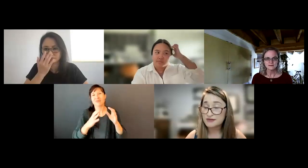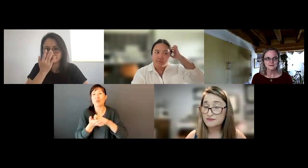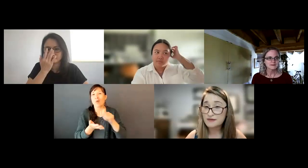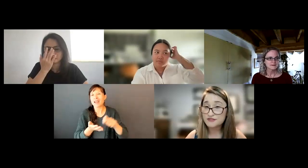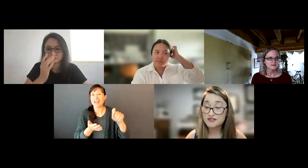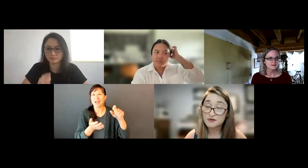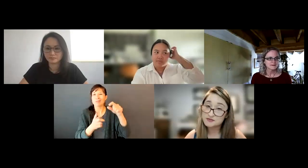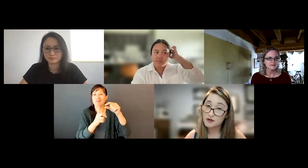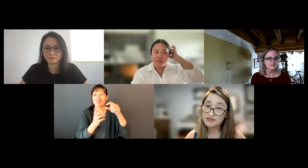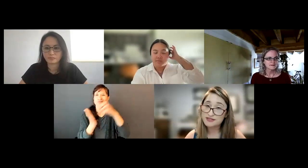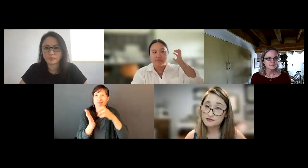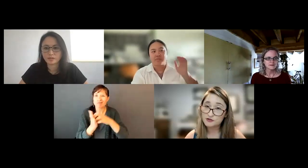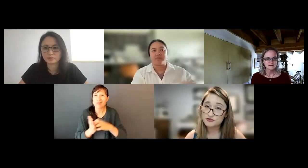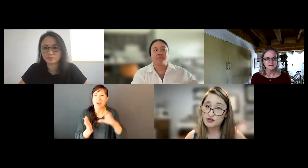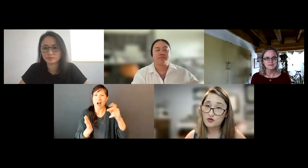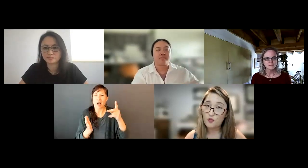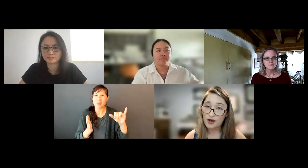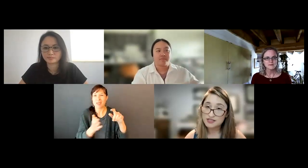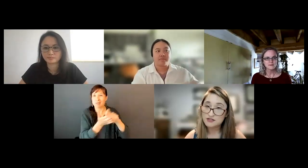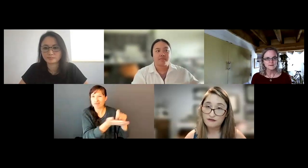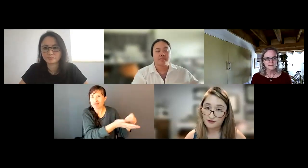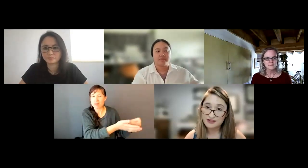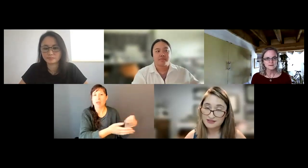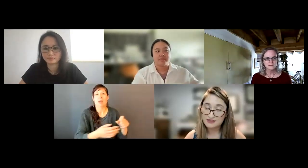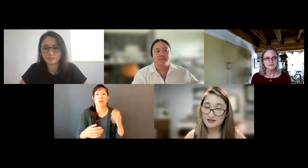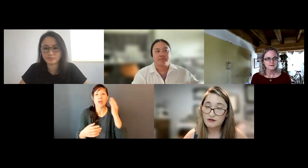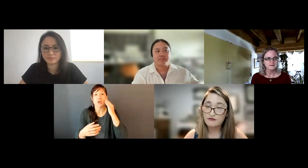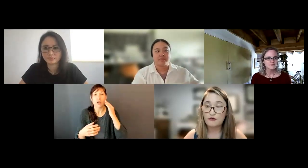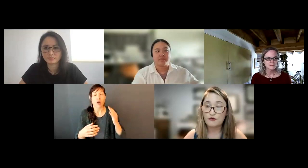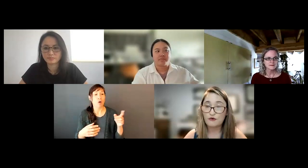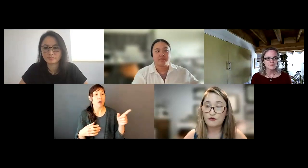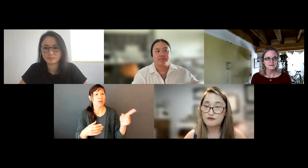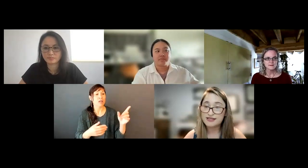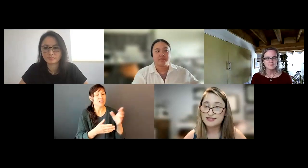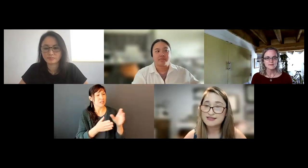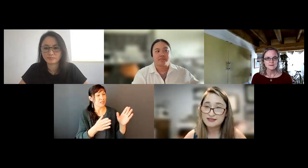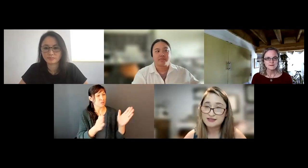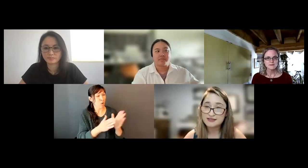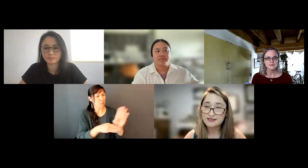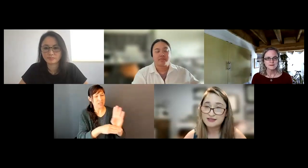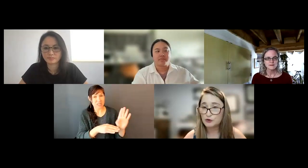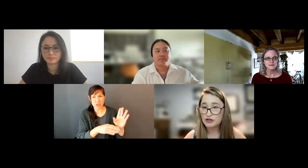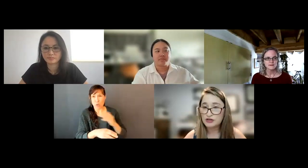but sometimes especially small business owners want to reflect their own voice, their own ideas, their own tone.